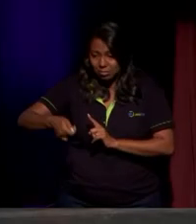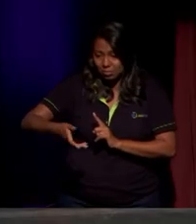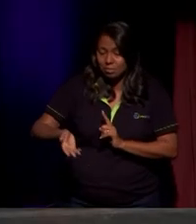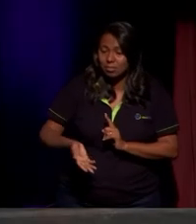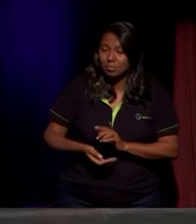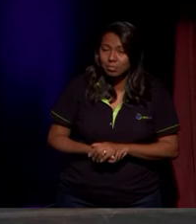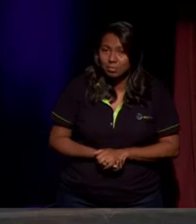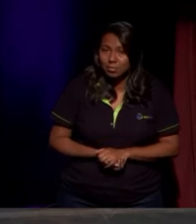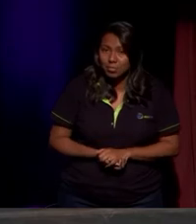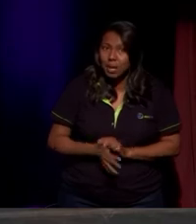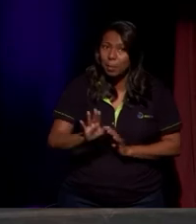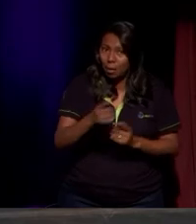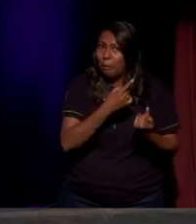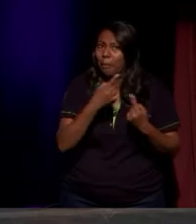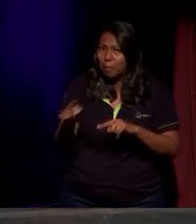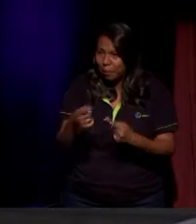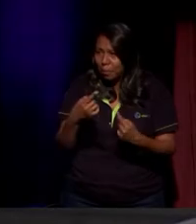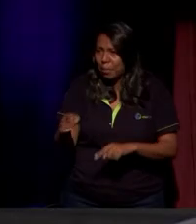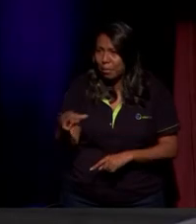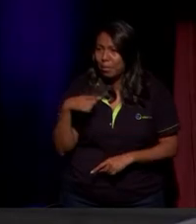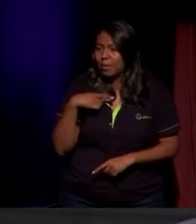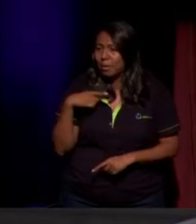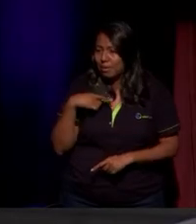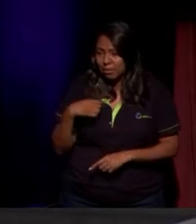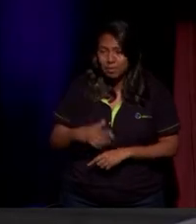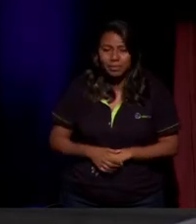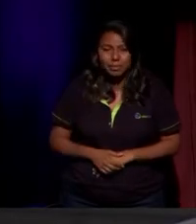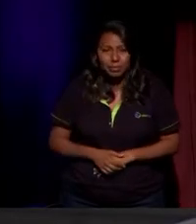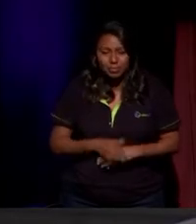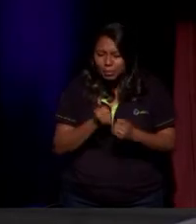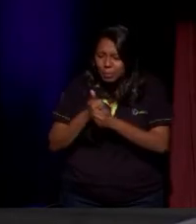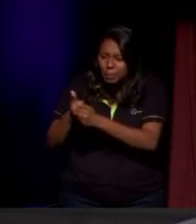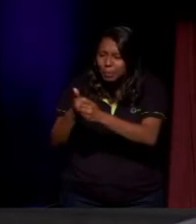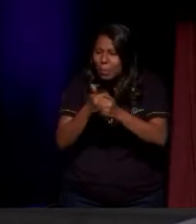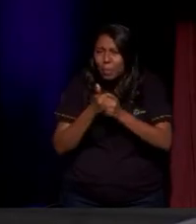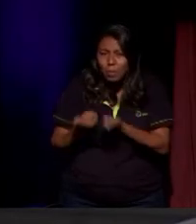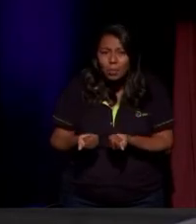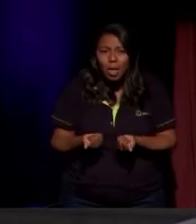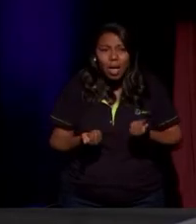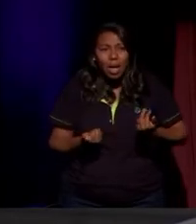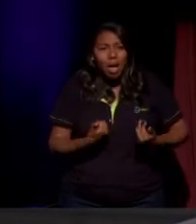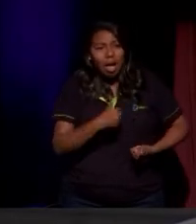in an extremely patriarchal context, of patriarchal religions, of a state